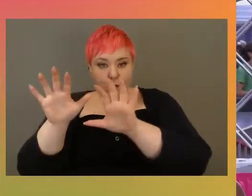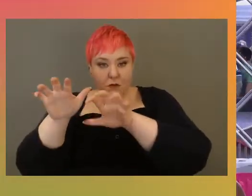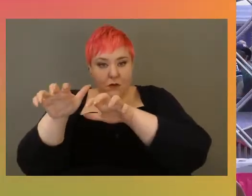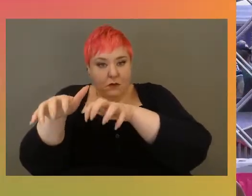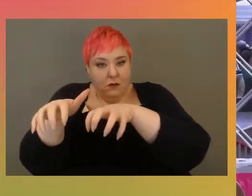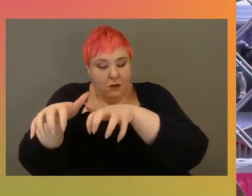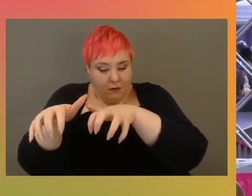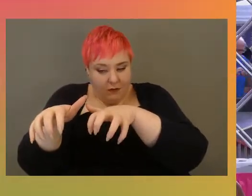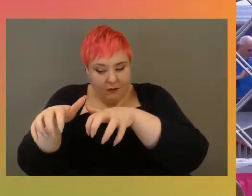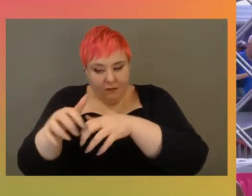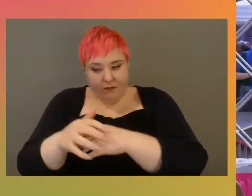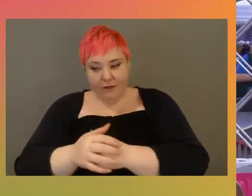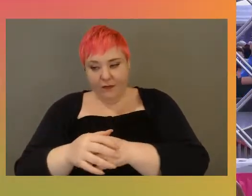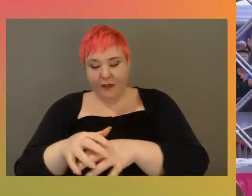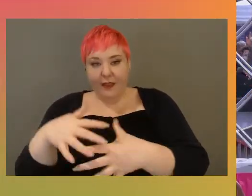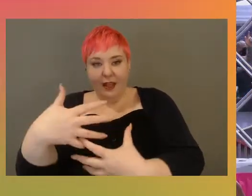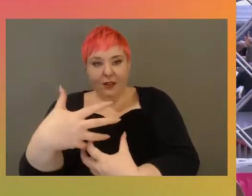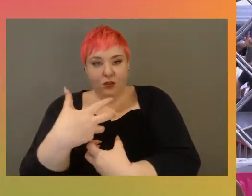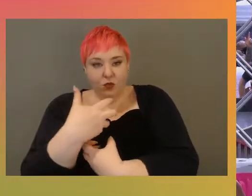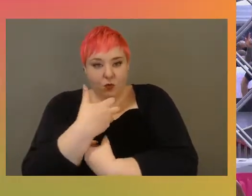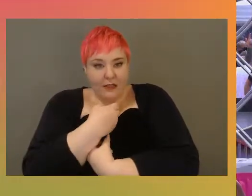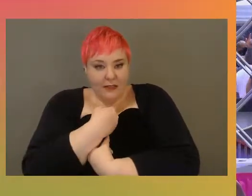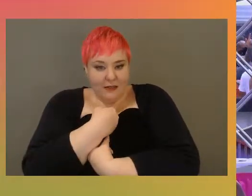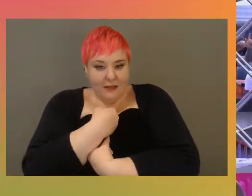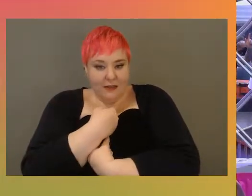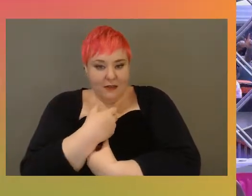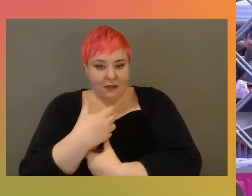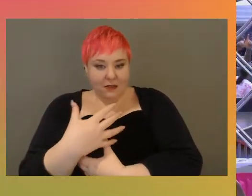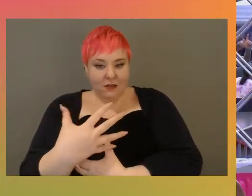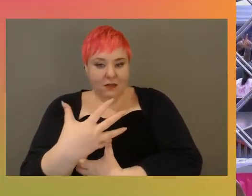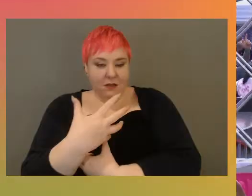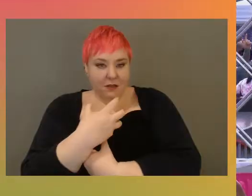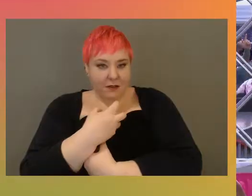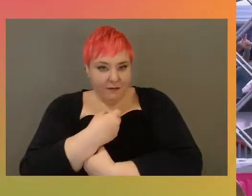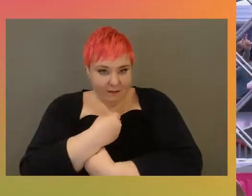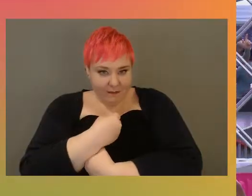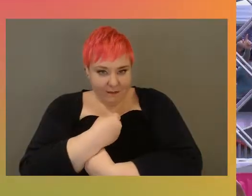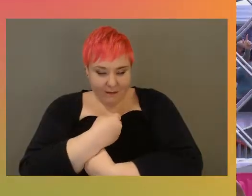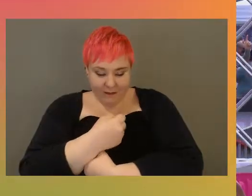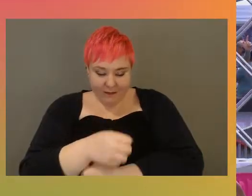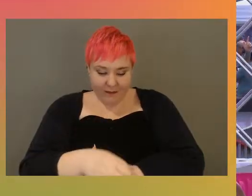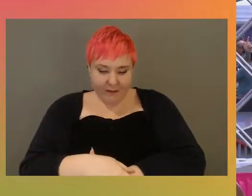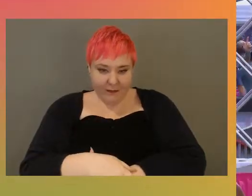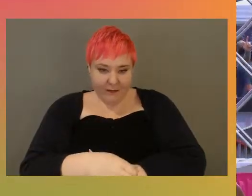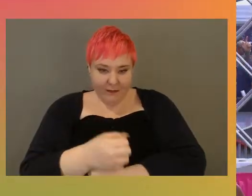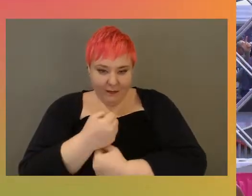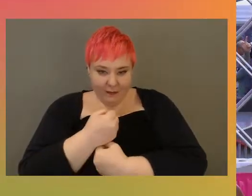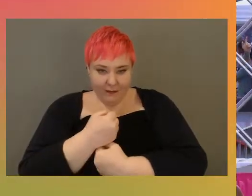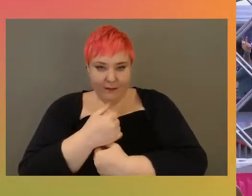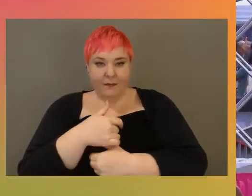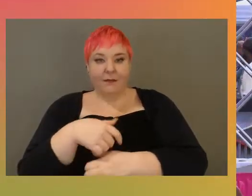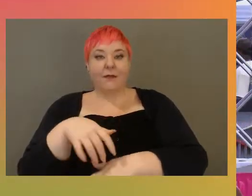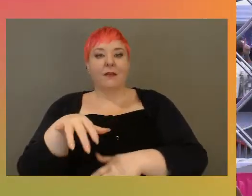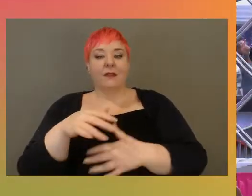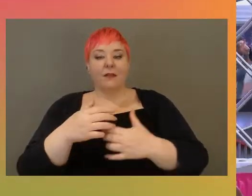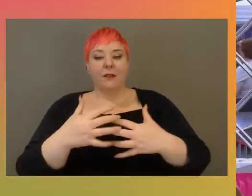AS YOU HUG THE LEG, AROUND THE BACK AROUND THE LEG.